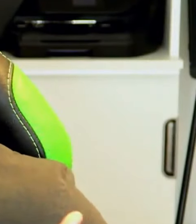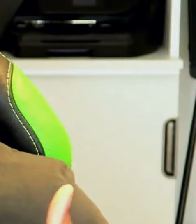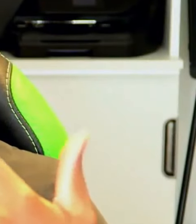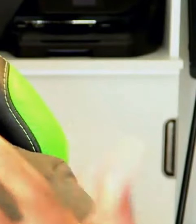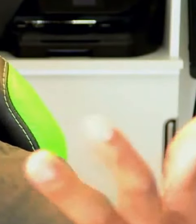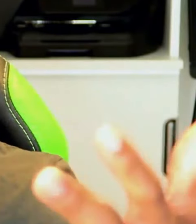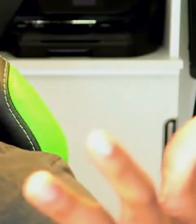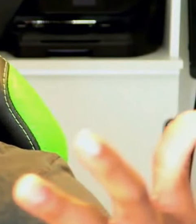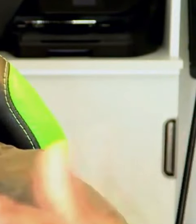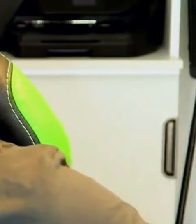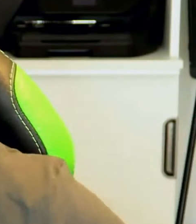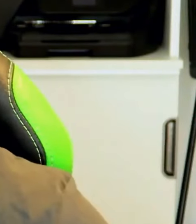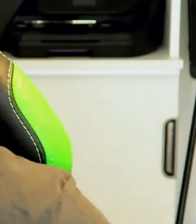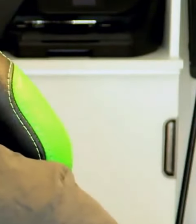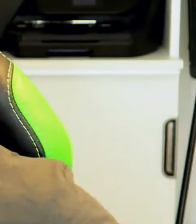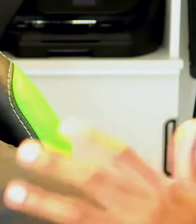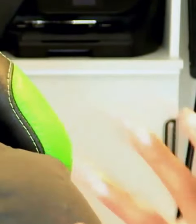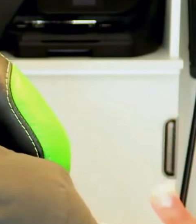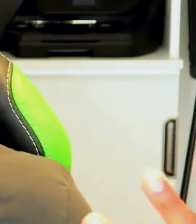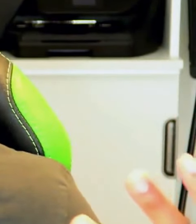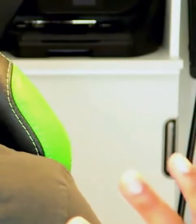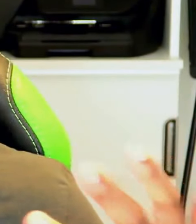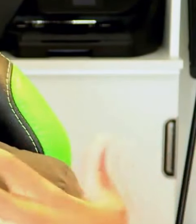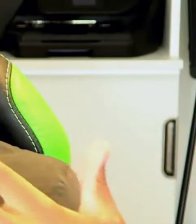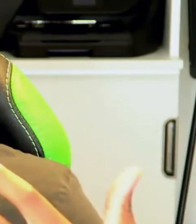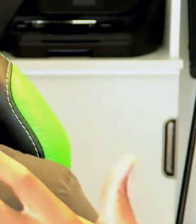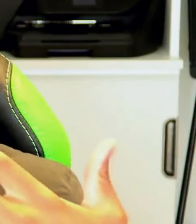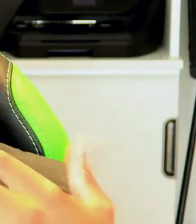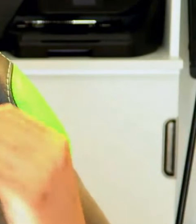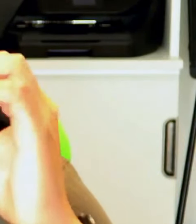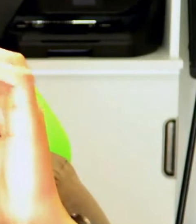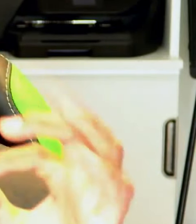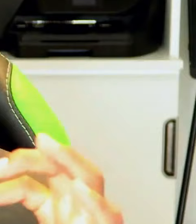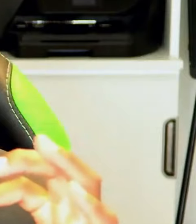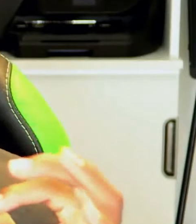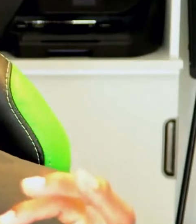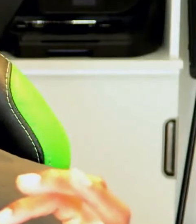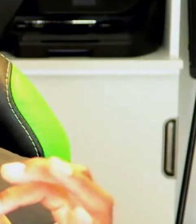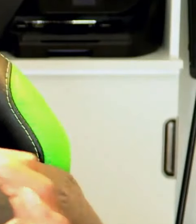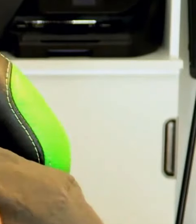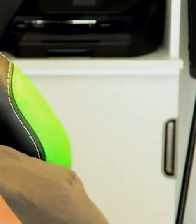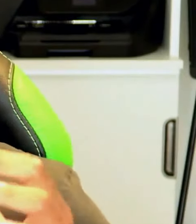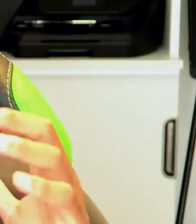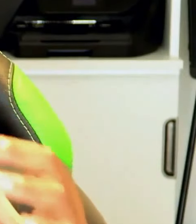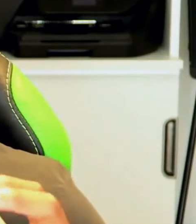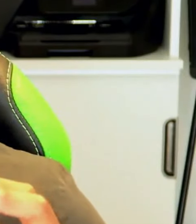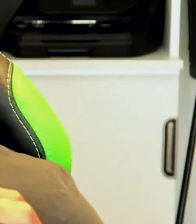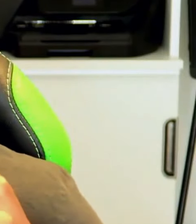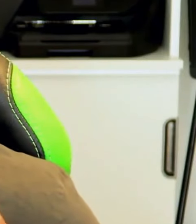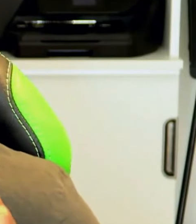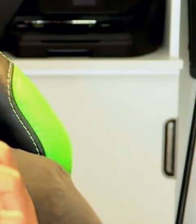DUNGEONS. WELL, I GUESS WE'LL HAVE TO SEE. THANK YOU FROM ME AND EVERYONE YOU'VE SEEN SO FAR FOR WATCHING THE PRE-SHOW.